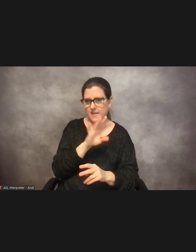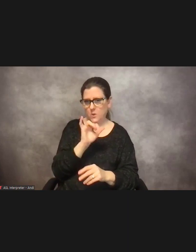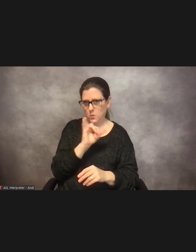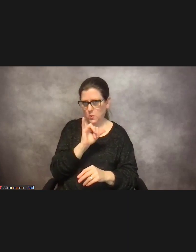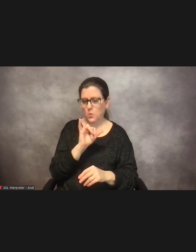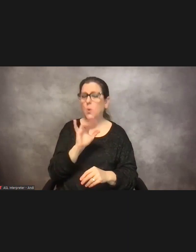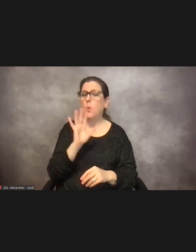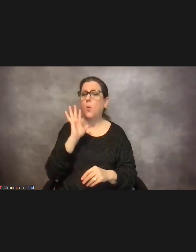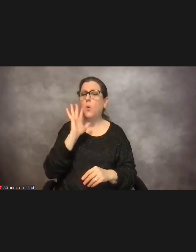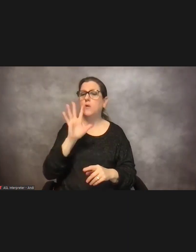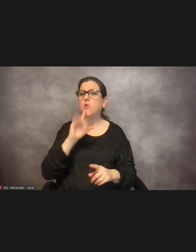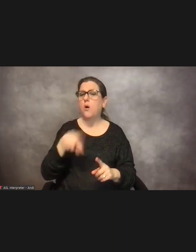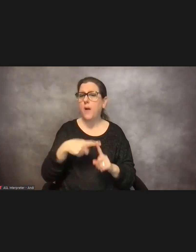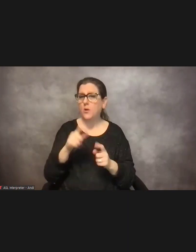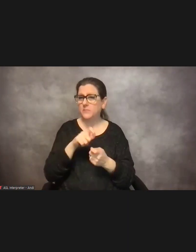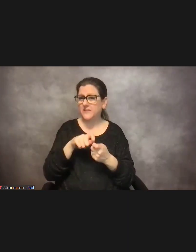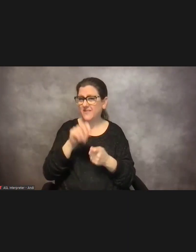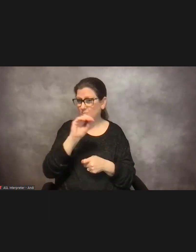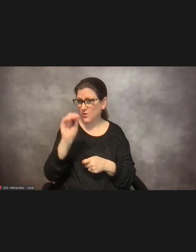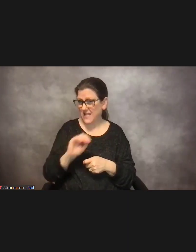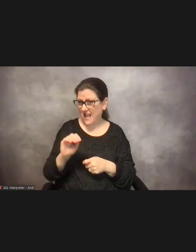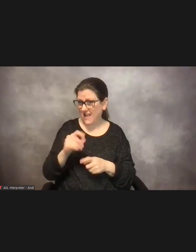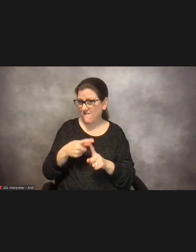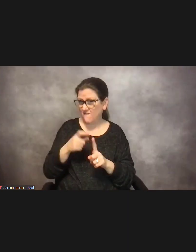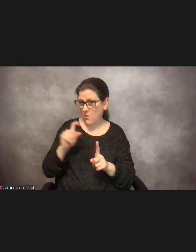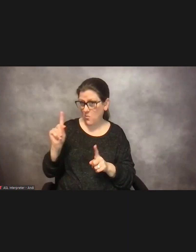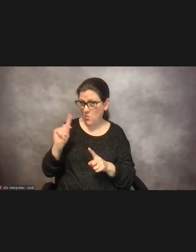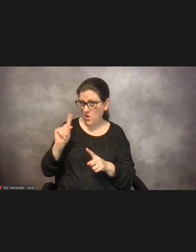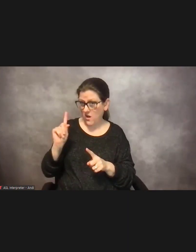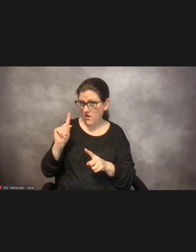The percentages we're going to be talking about here today are